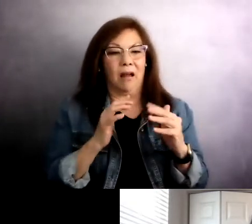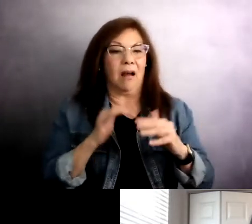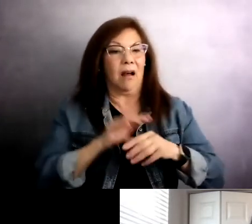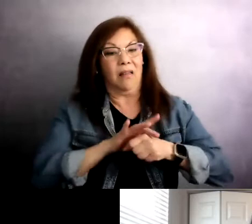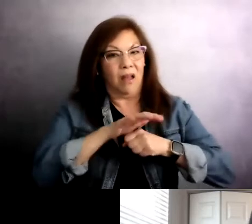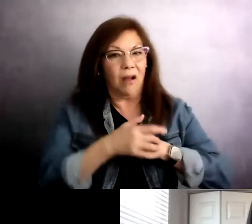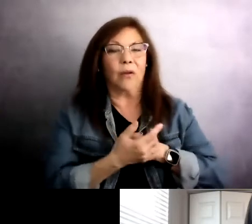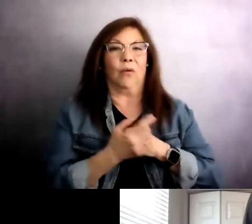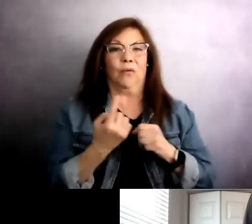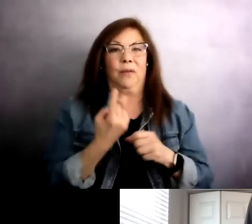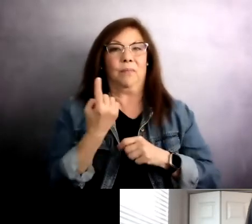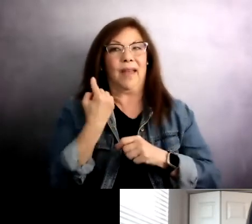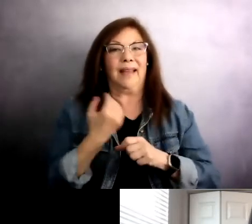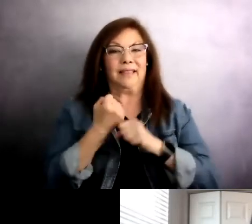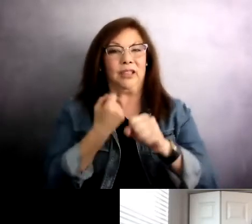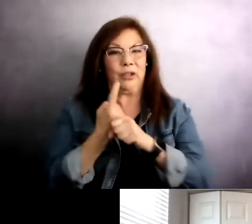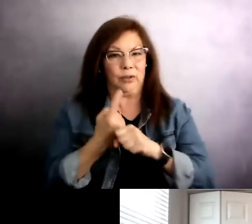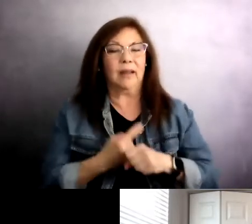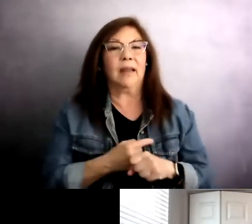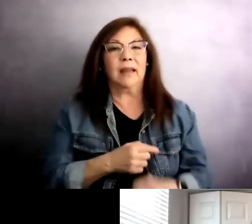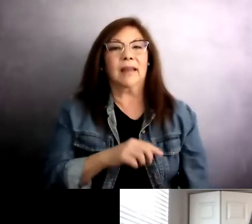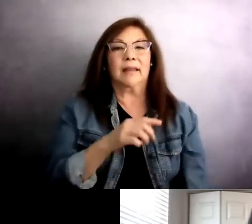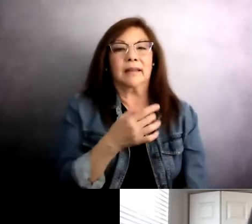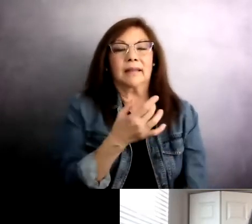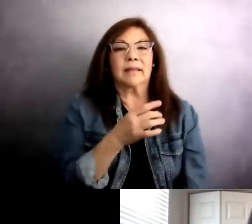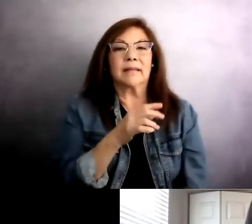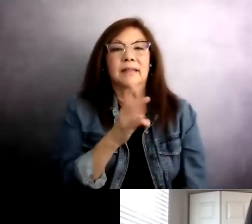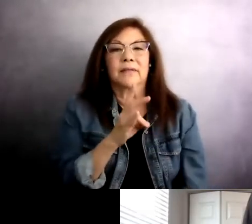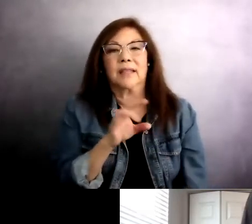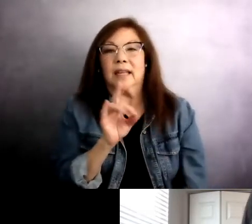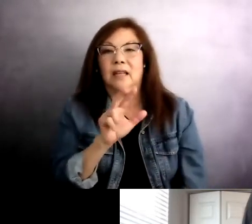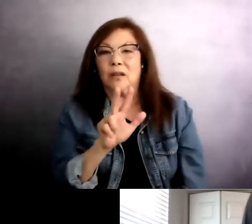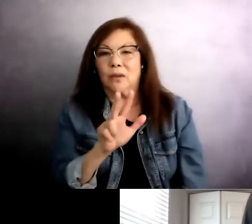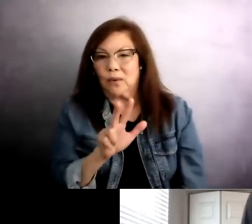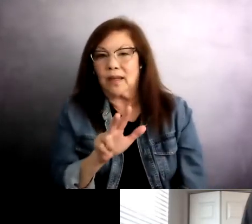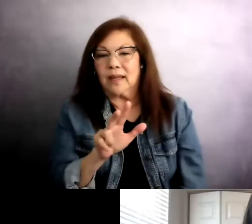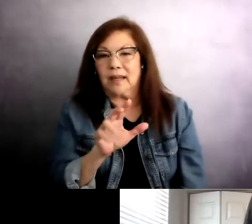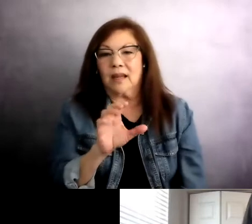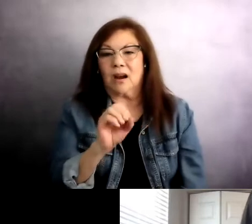which is set in 1830, and very consciously imitates but Twyla tries to separate or feed